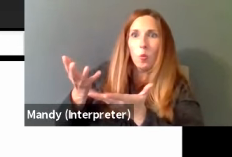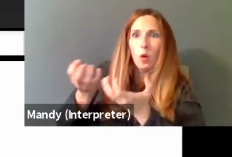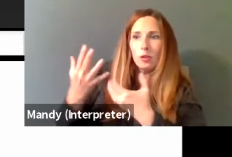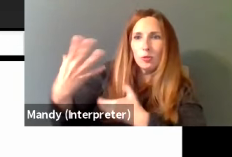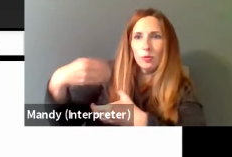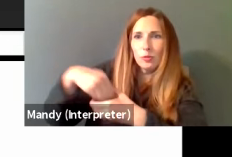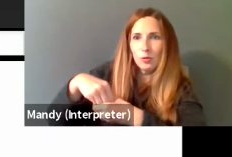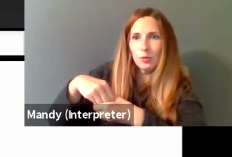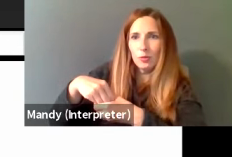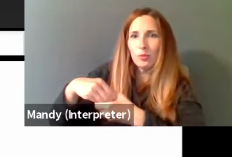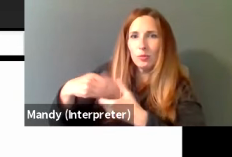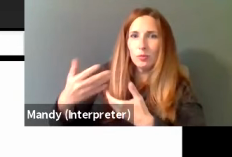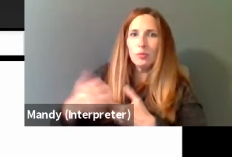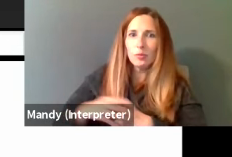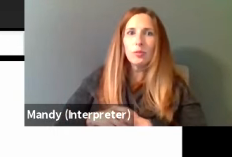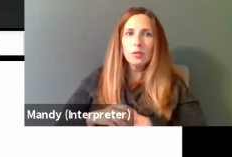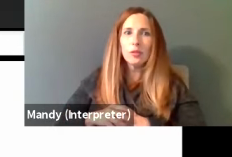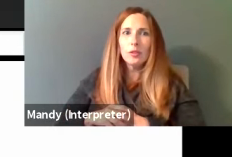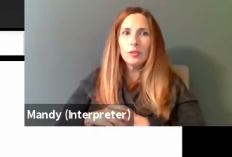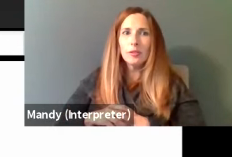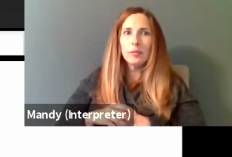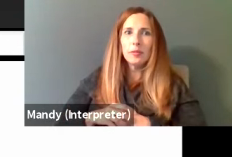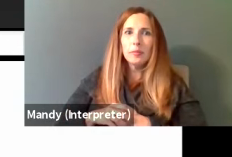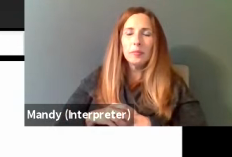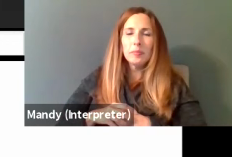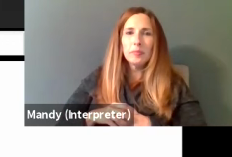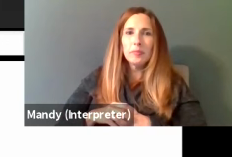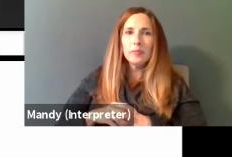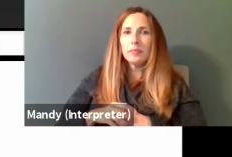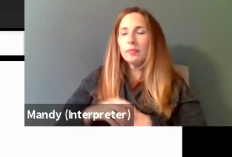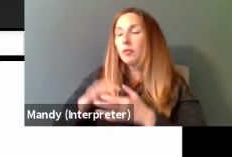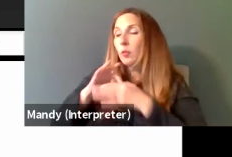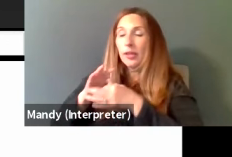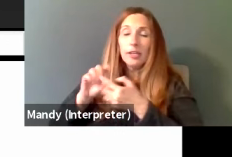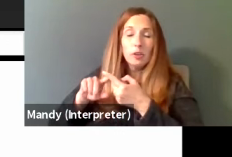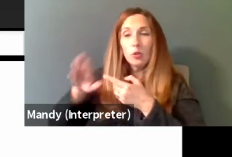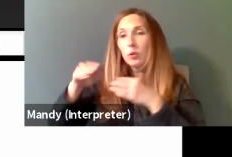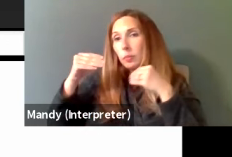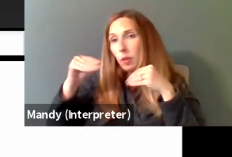in the conversation that you're having about your marketing and planning your services.